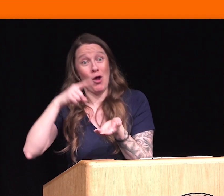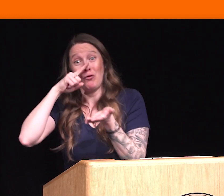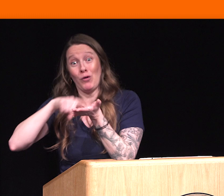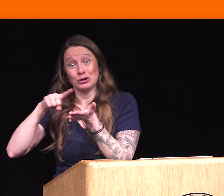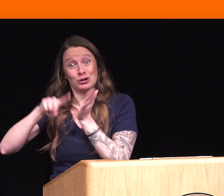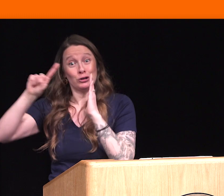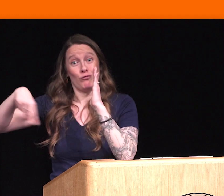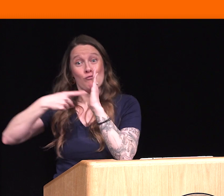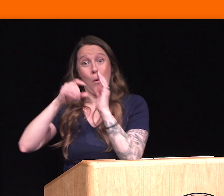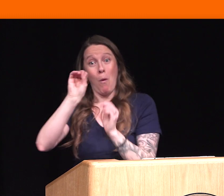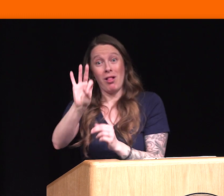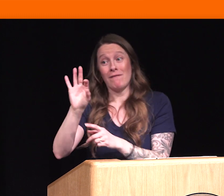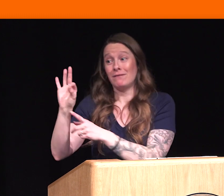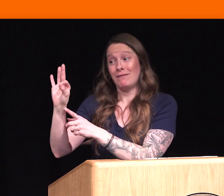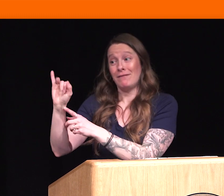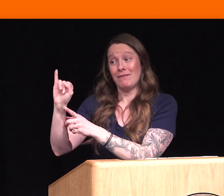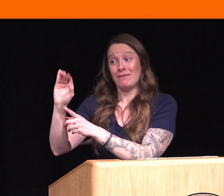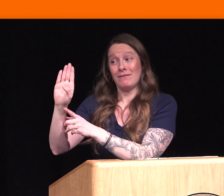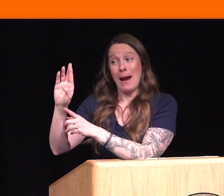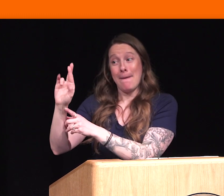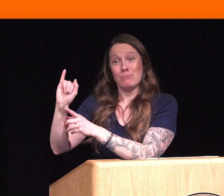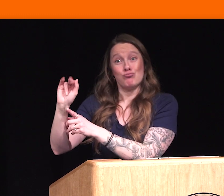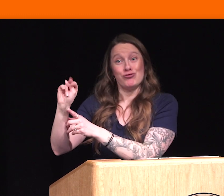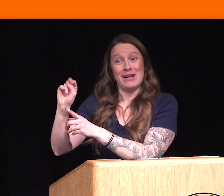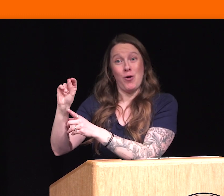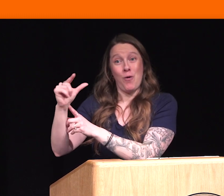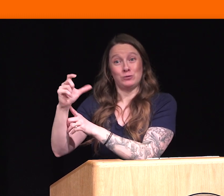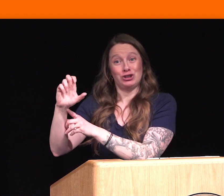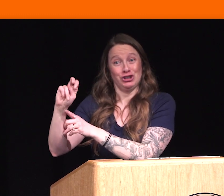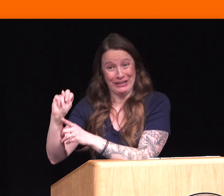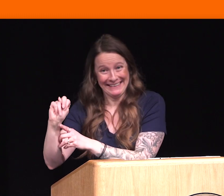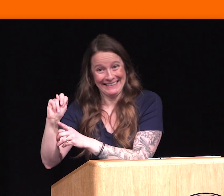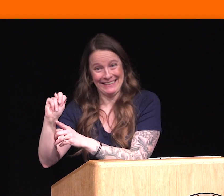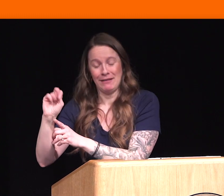So, I went into the interview and I was talking about my research